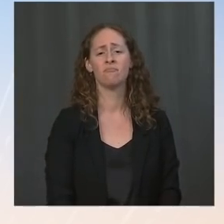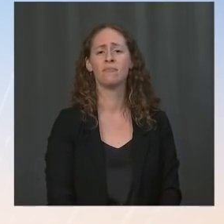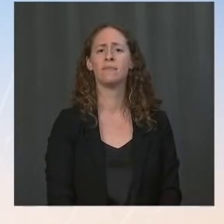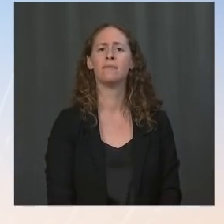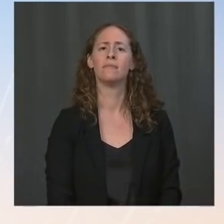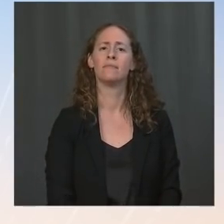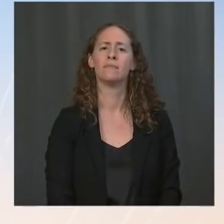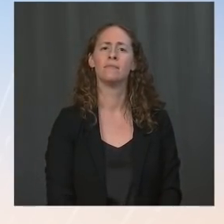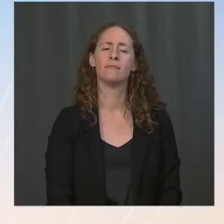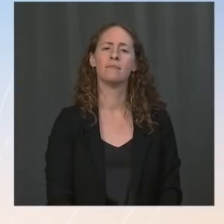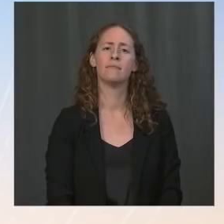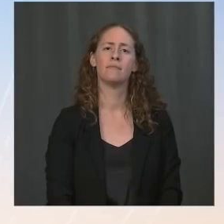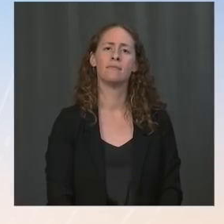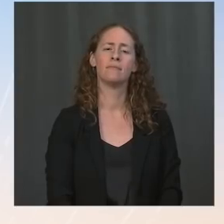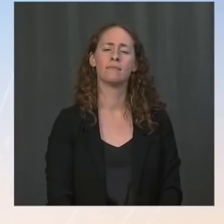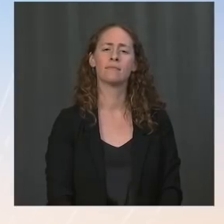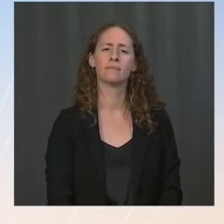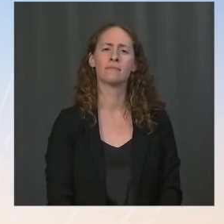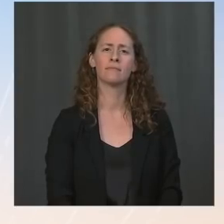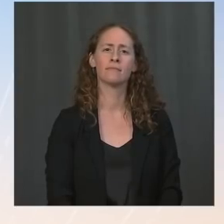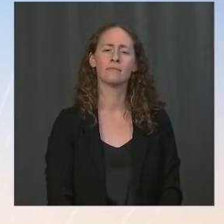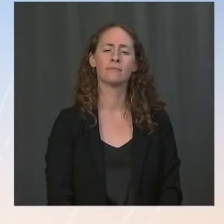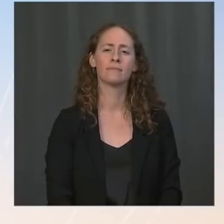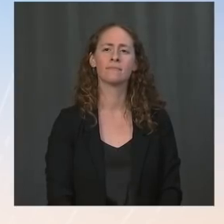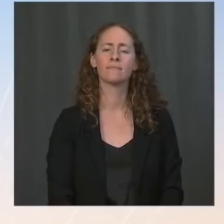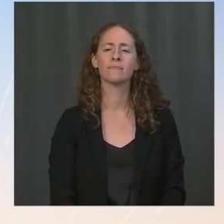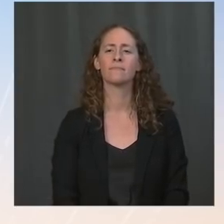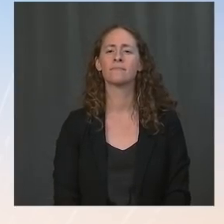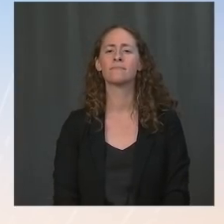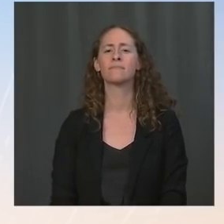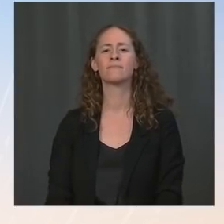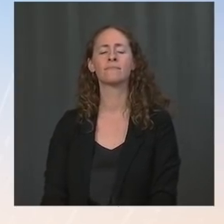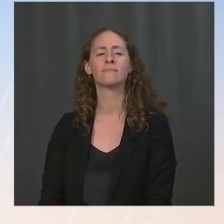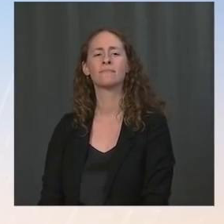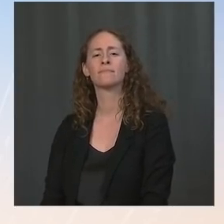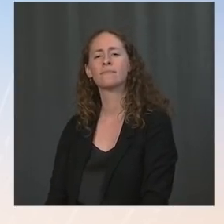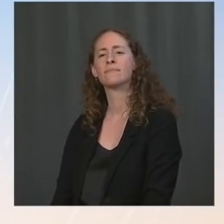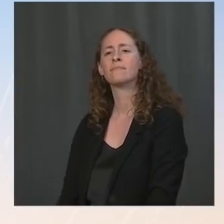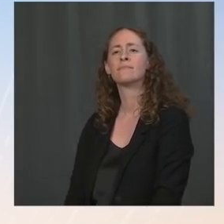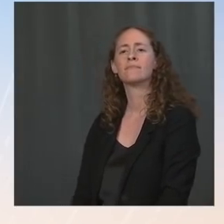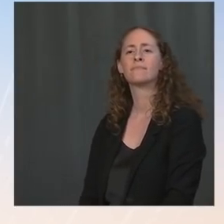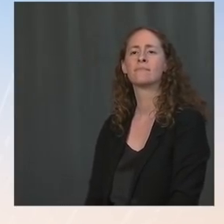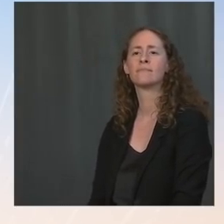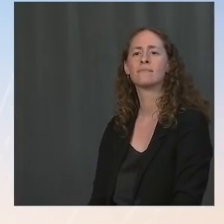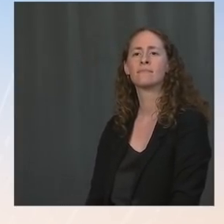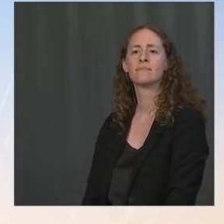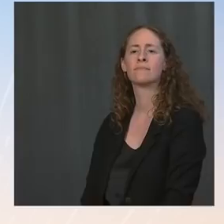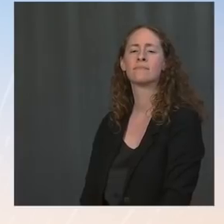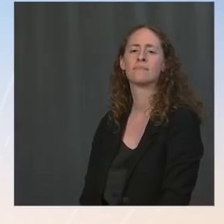very high-stakes issues right now inside the White House. We saw the dignified transfer yesterday; the most dangerous part of the mission right now;